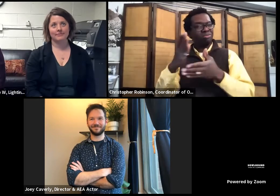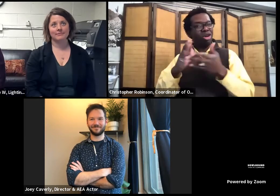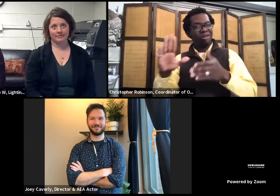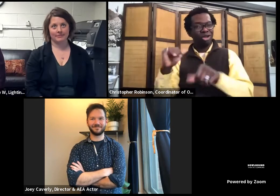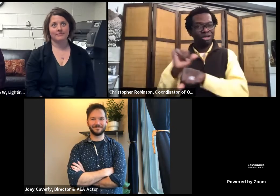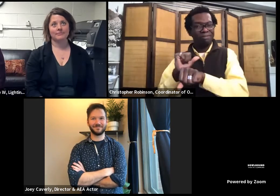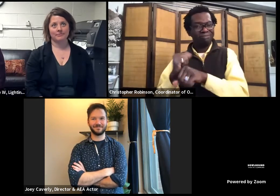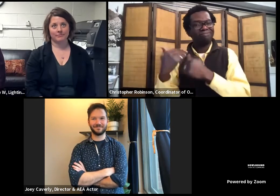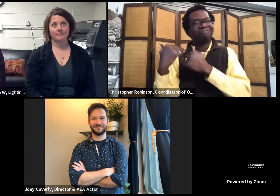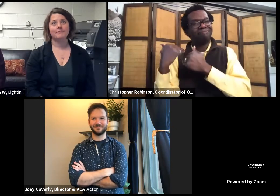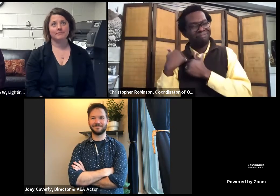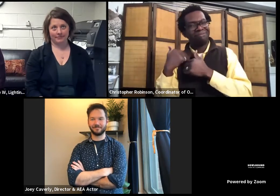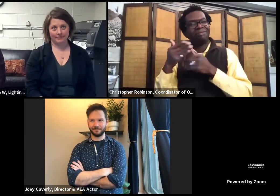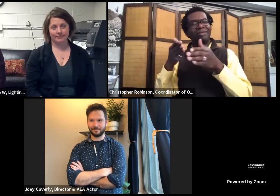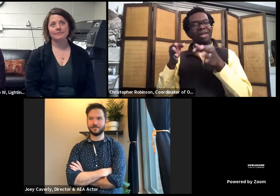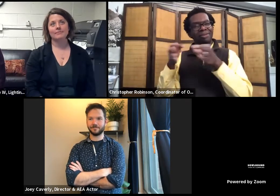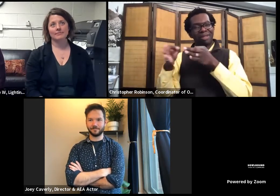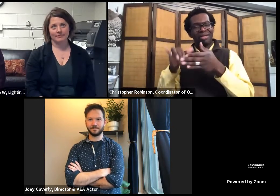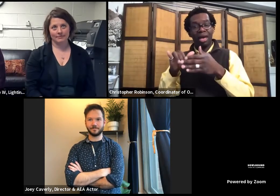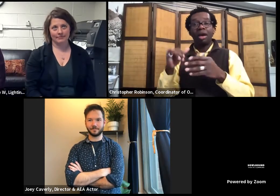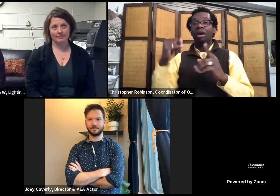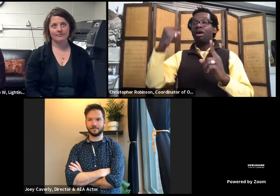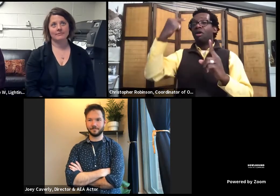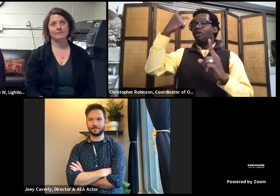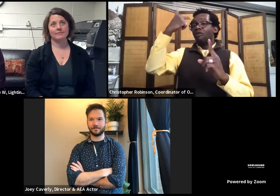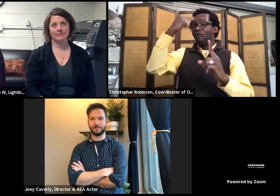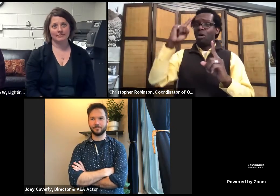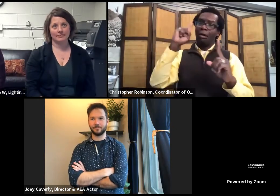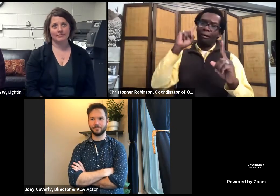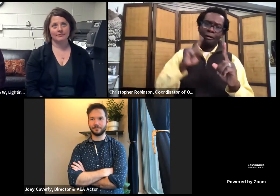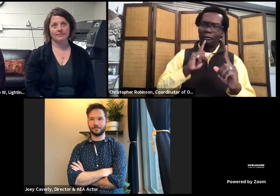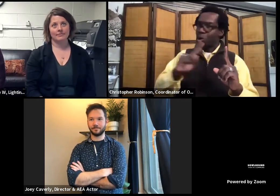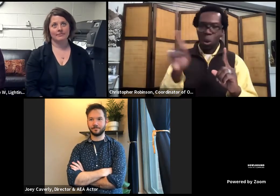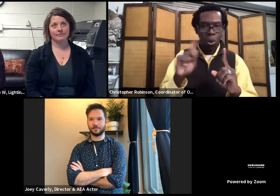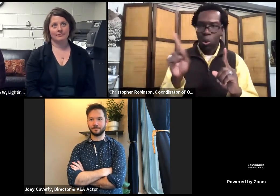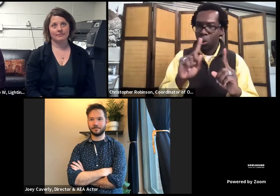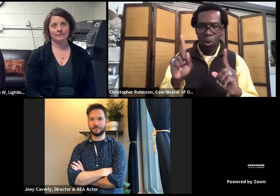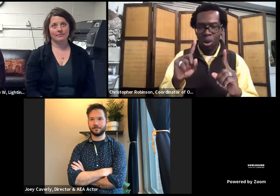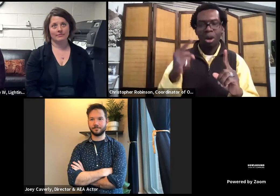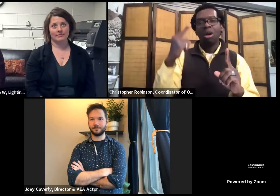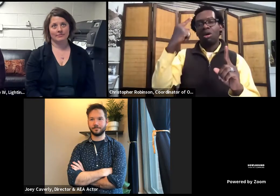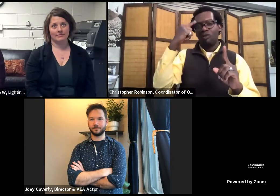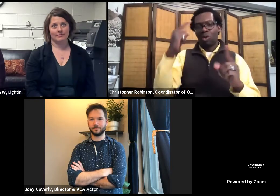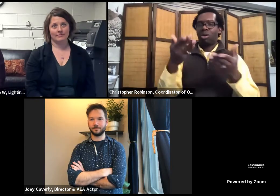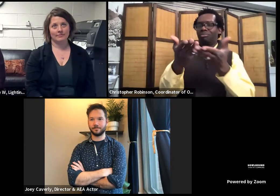for how to community and make sure, I think it's the responsibility of who's producing the show